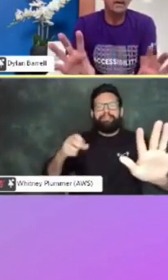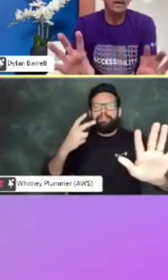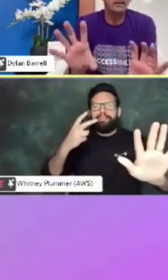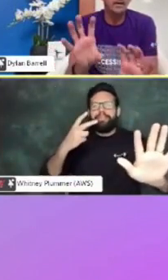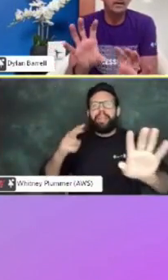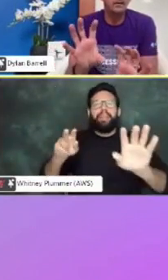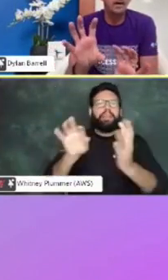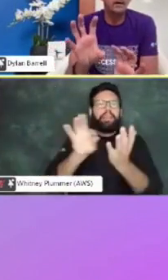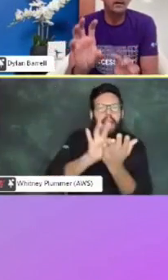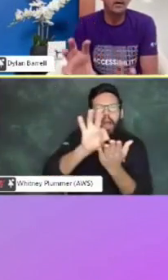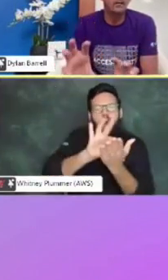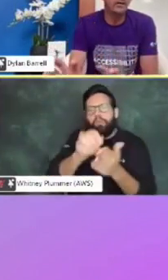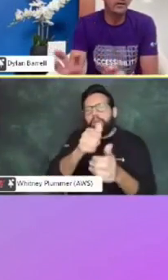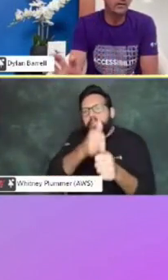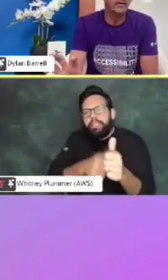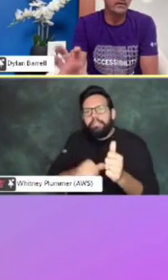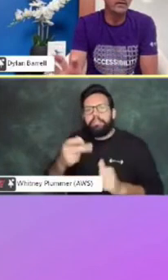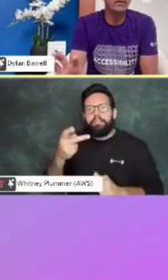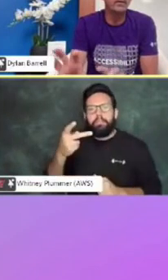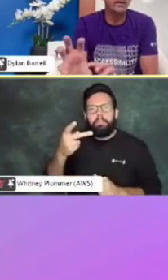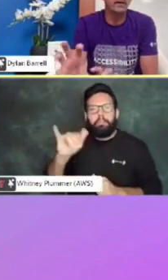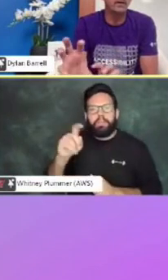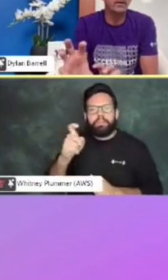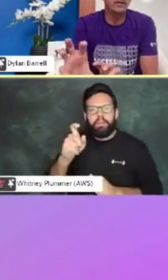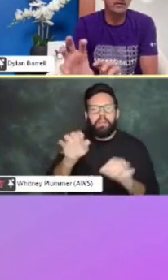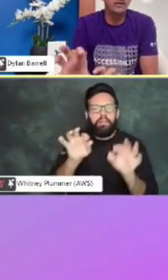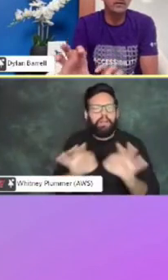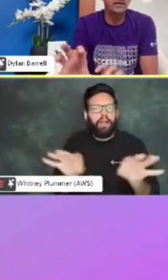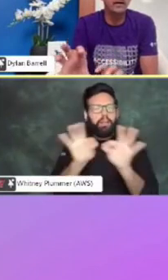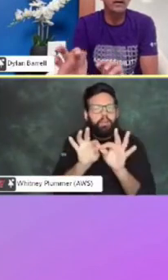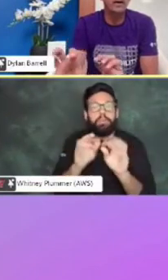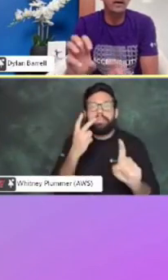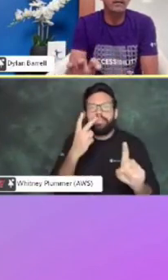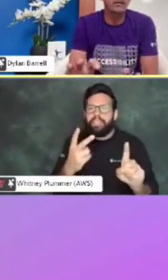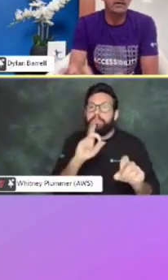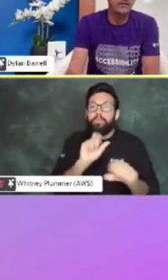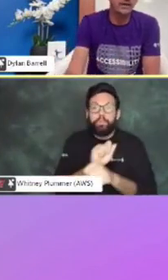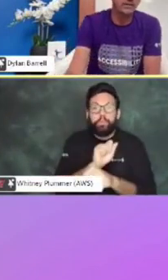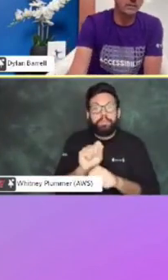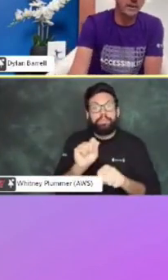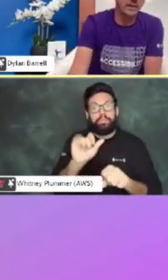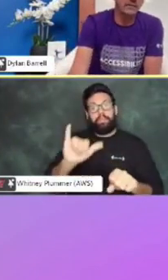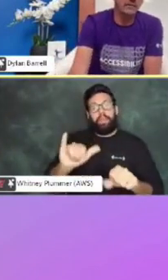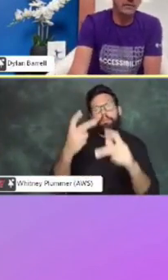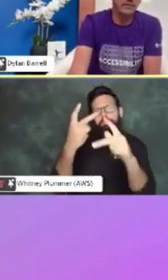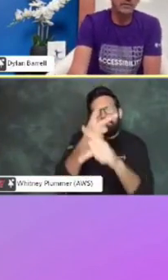and know whether or not there is a color contrast issue there and resolve that automatically for the user.